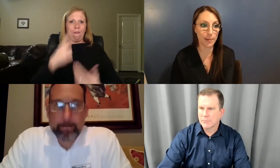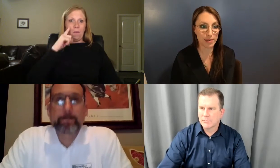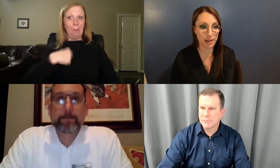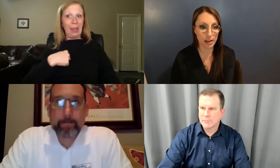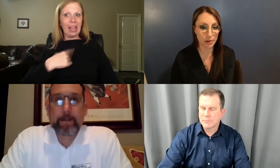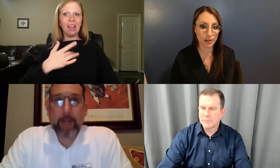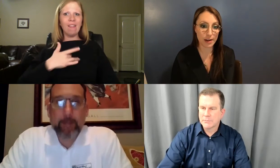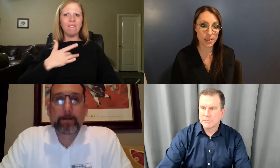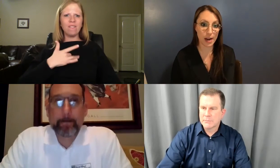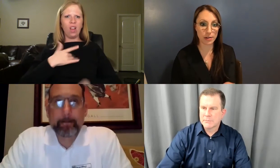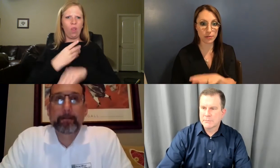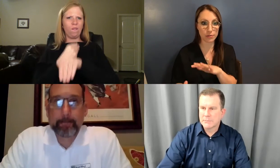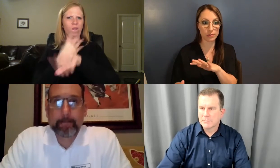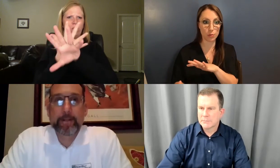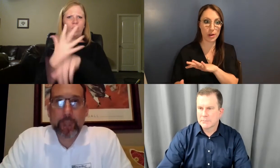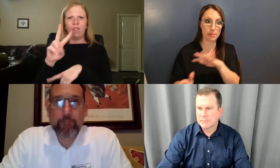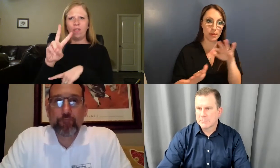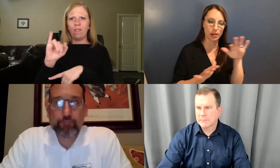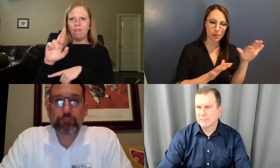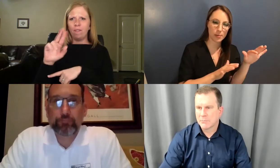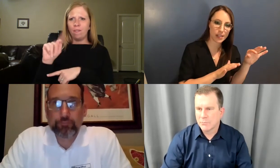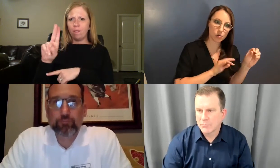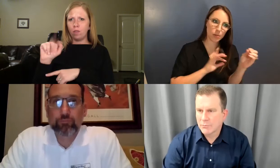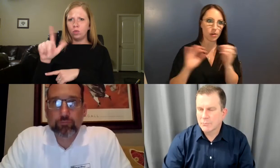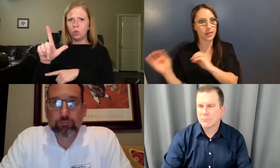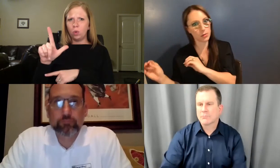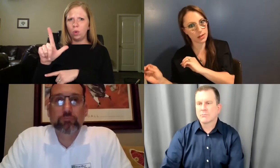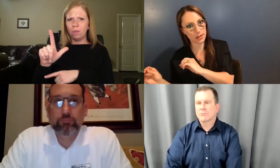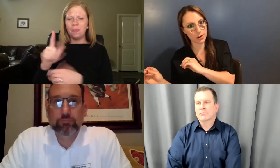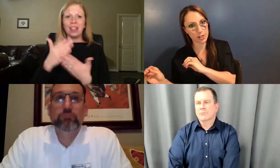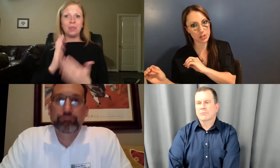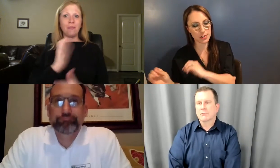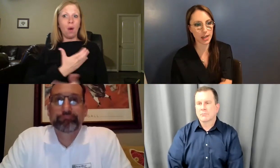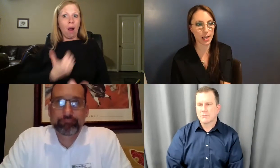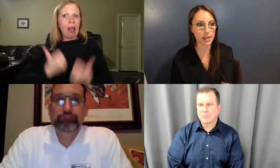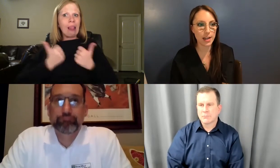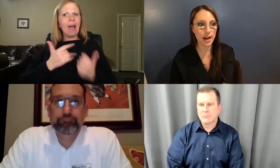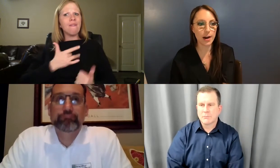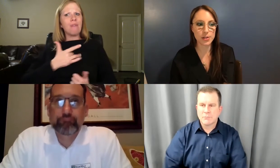I think a lot of our lives went a little bit back to normal and then we shifted again.